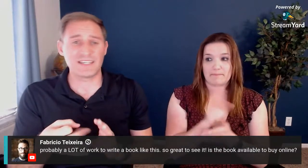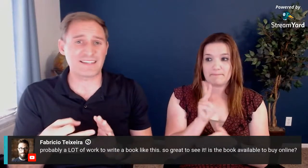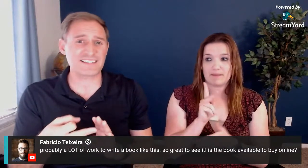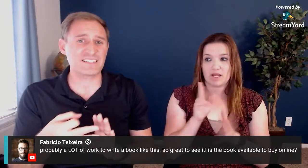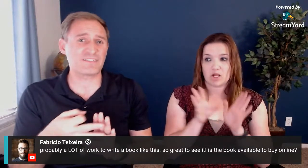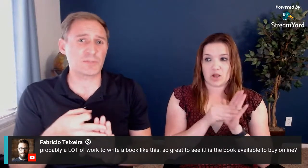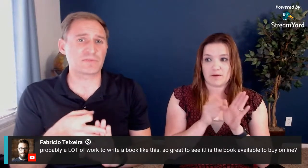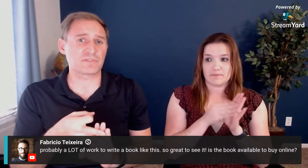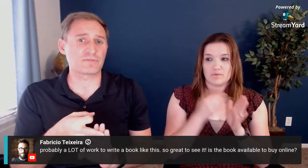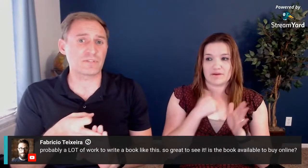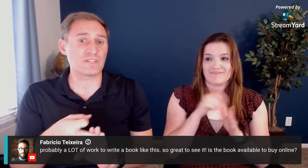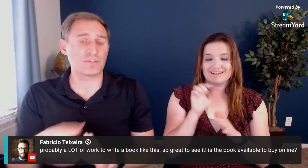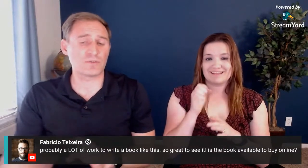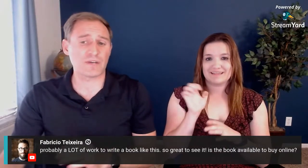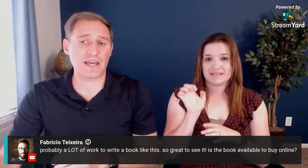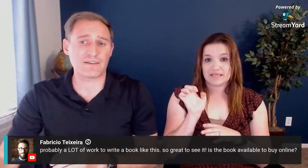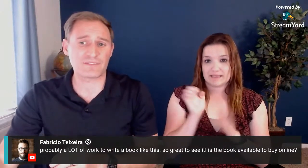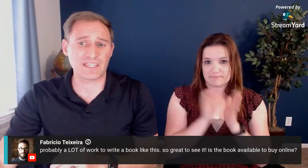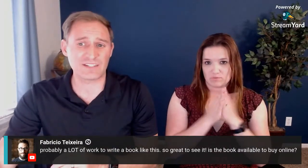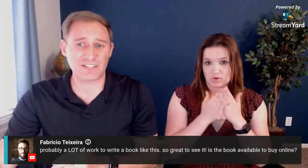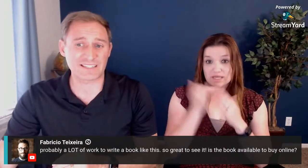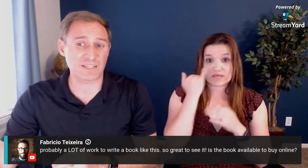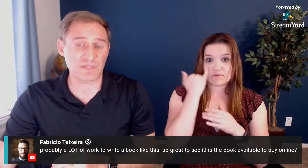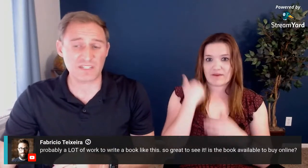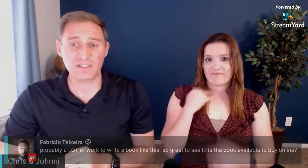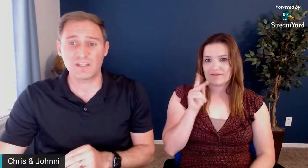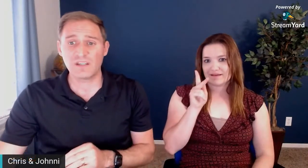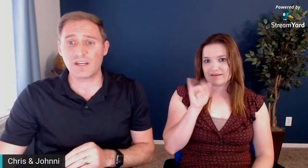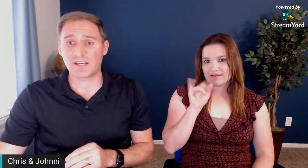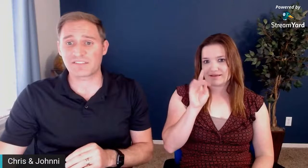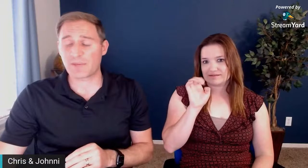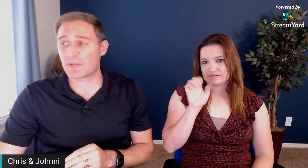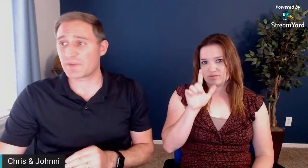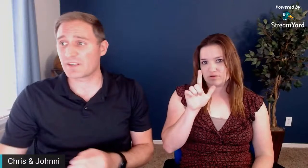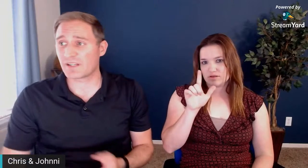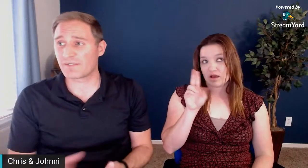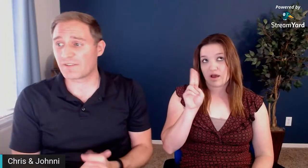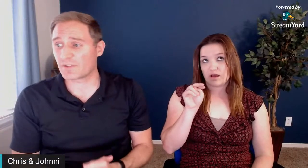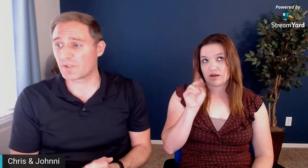it's actually available for free if you have kindle unlimited so that might be a fun way